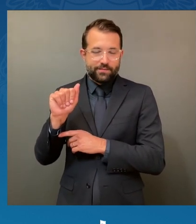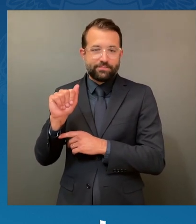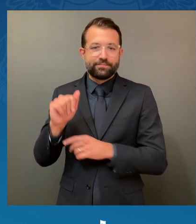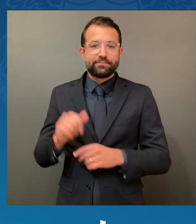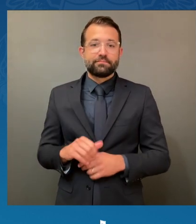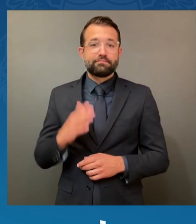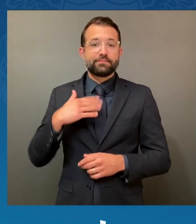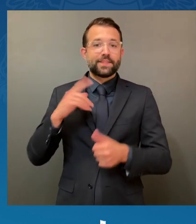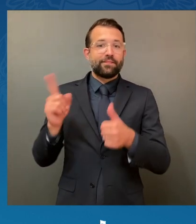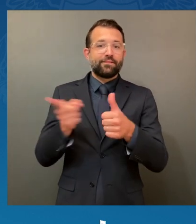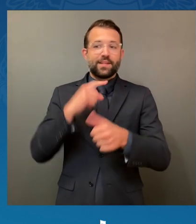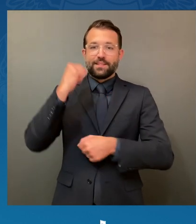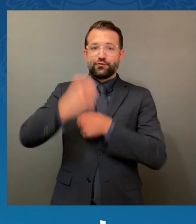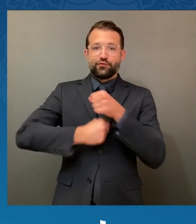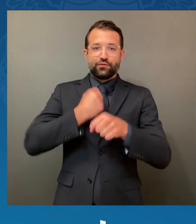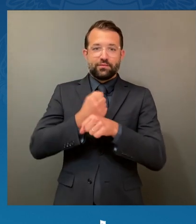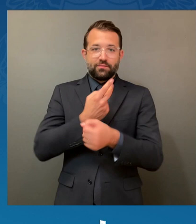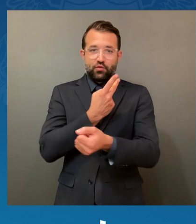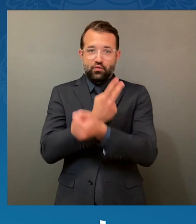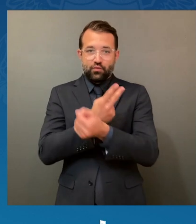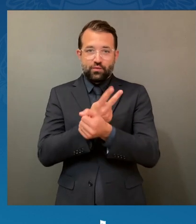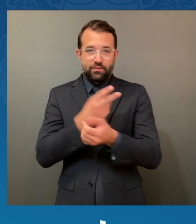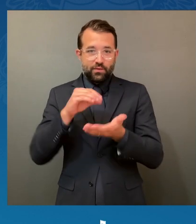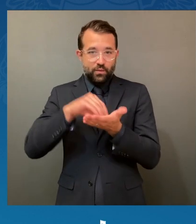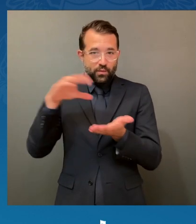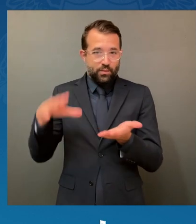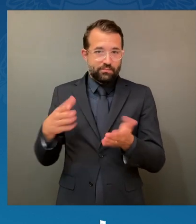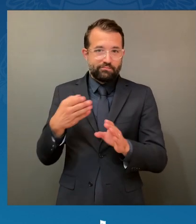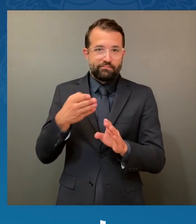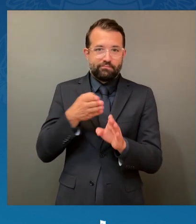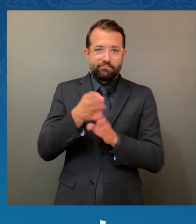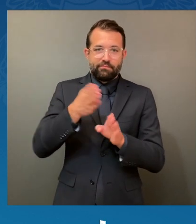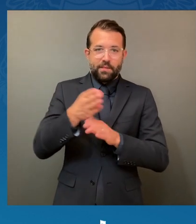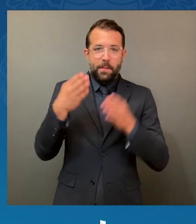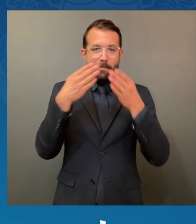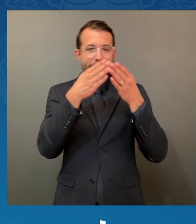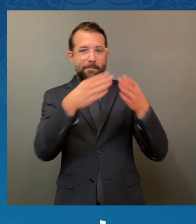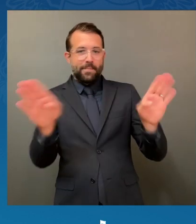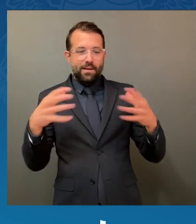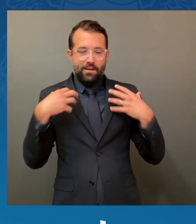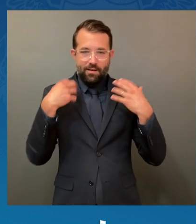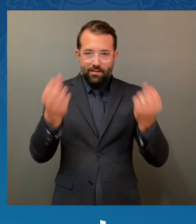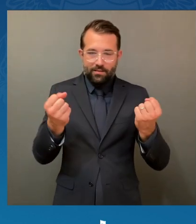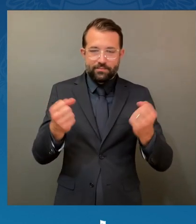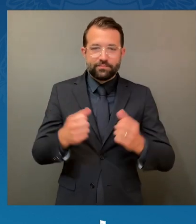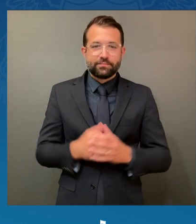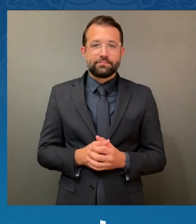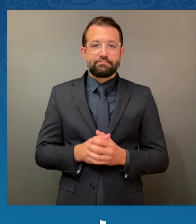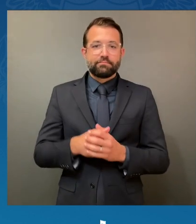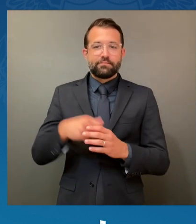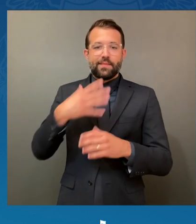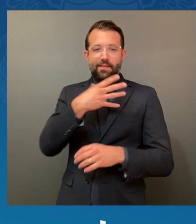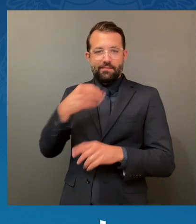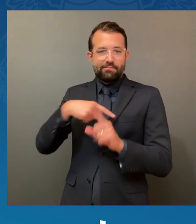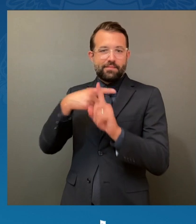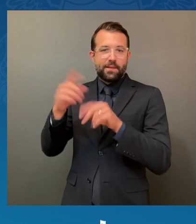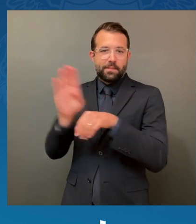majoring in public health and business. I am from New York and I received my undergraduate degree from UB